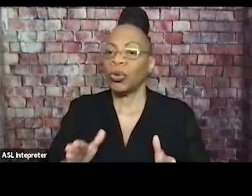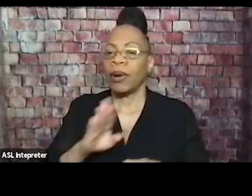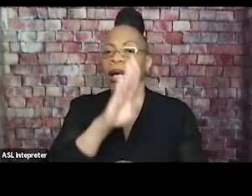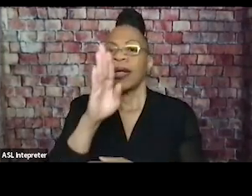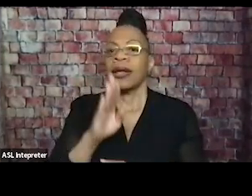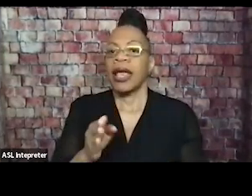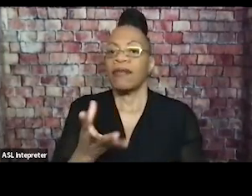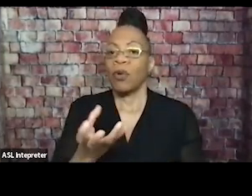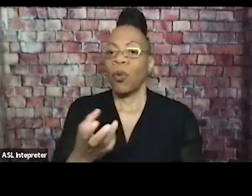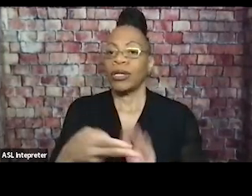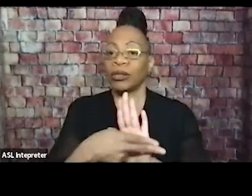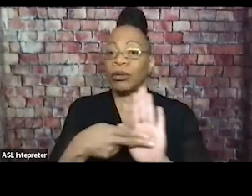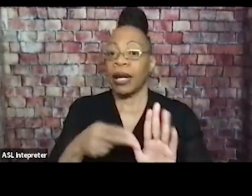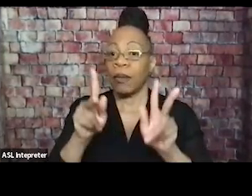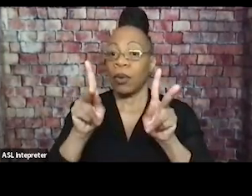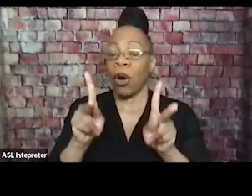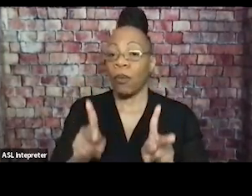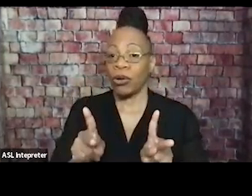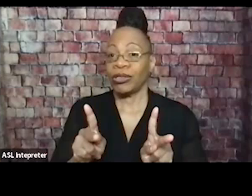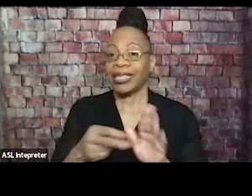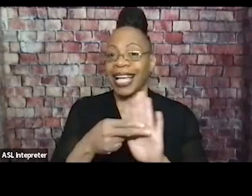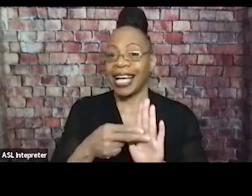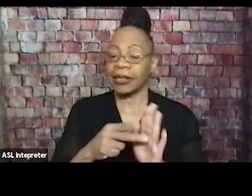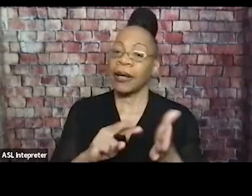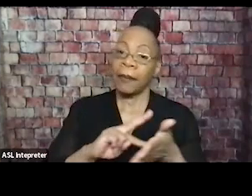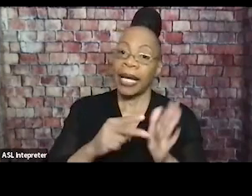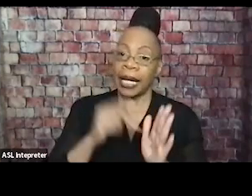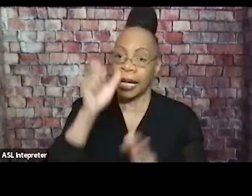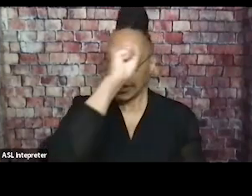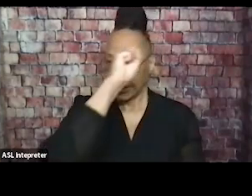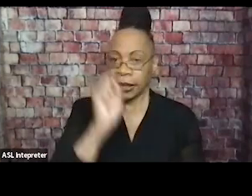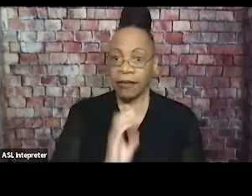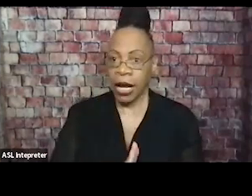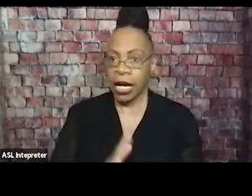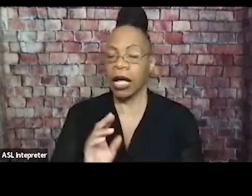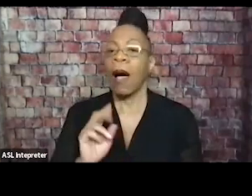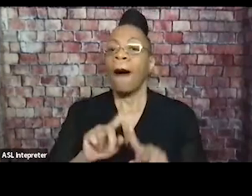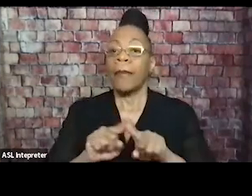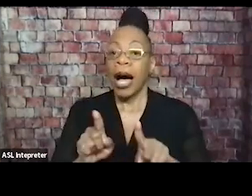So we don't wanna say they are a schizophrenic, but rather a person who has been diagnosed with schizophrenia.